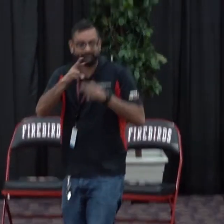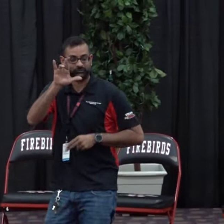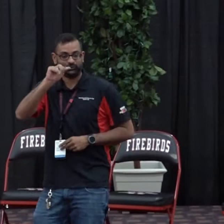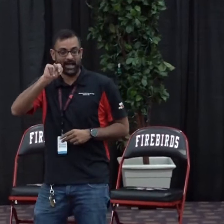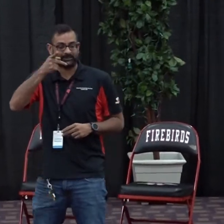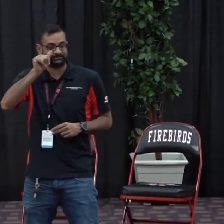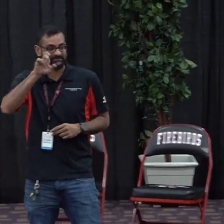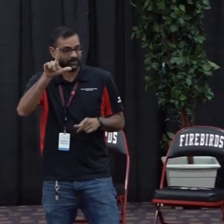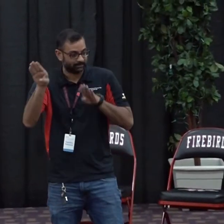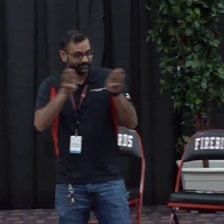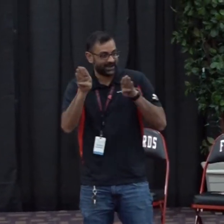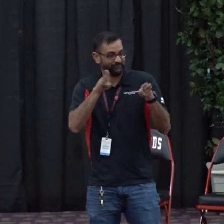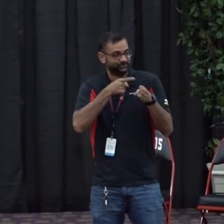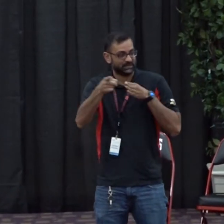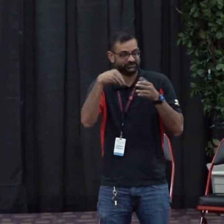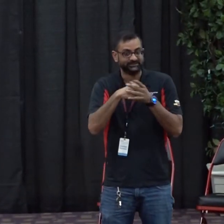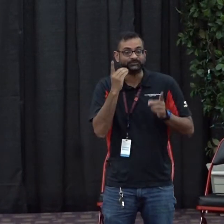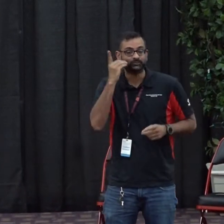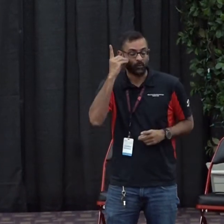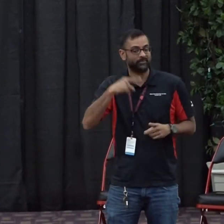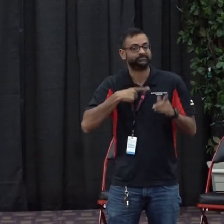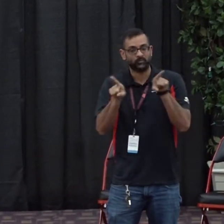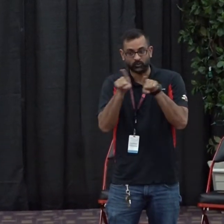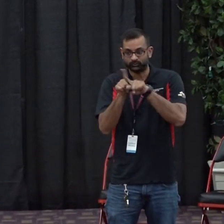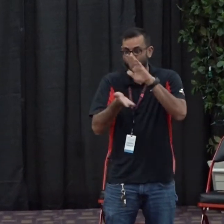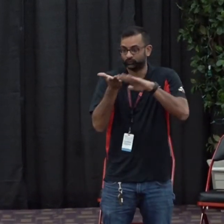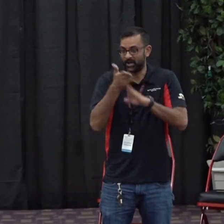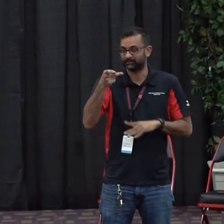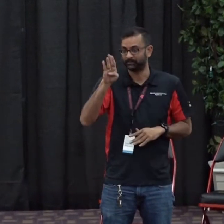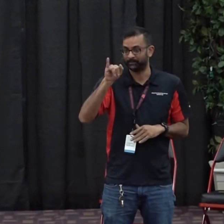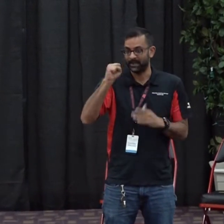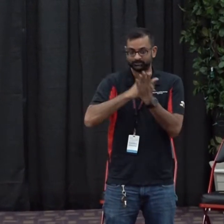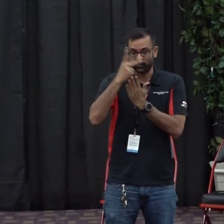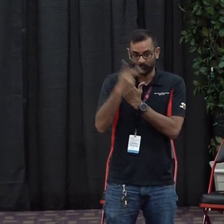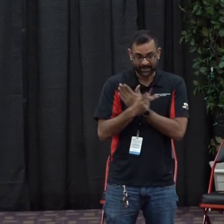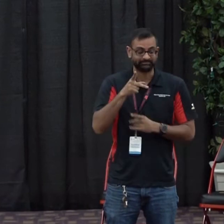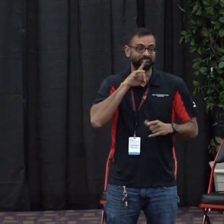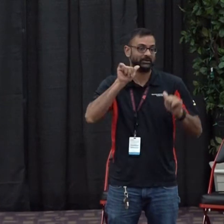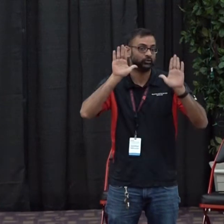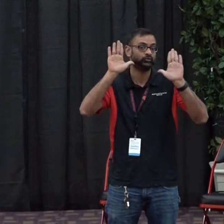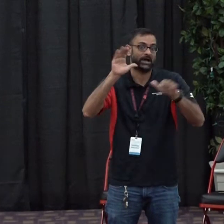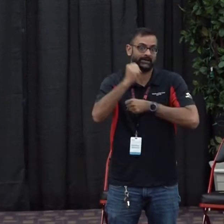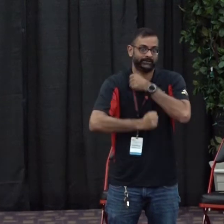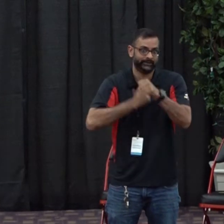Hello everyone! I'm Ryan Patel, Behavior Specialist in the dorm. And I also run the PBIS program.